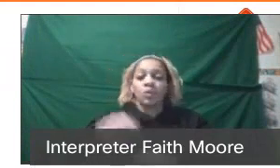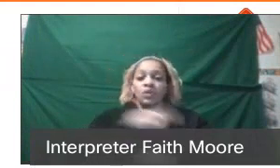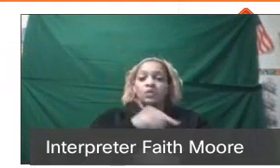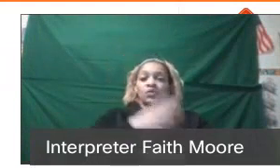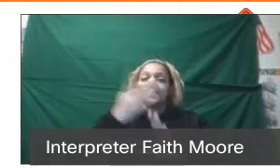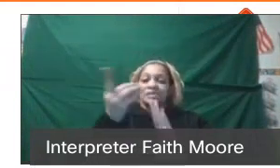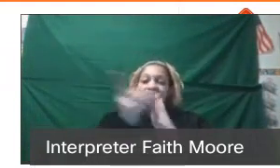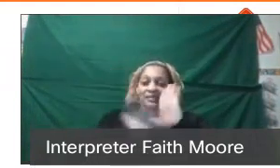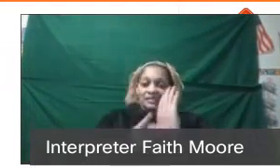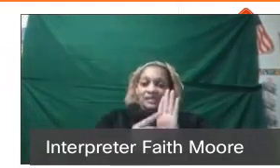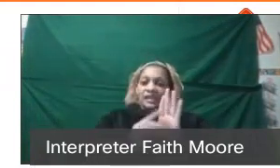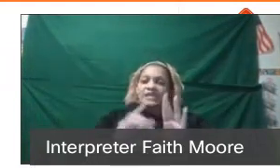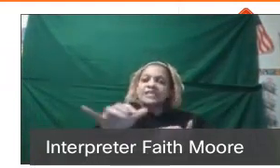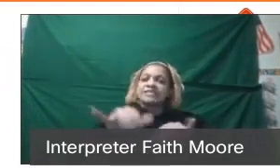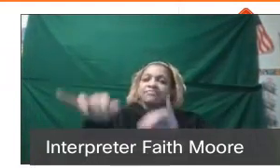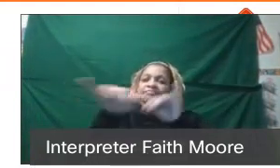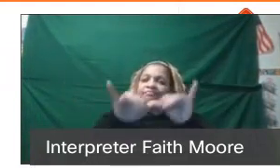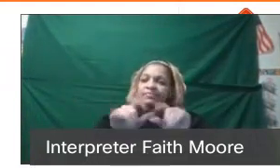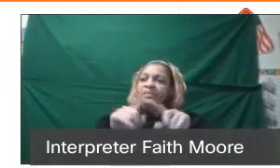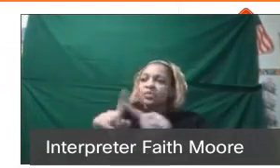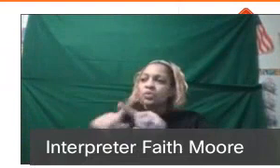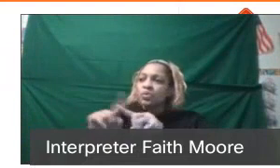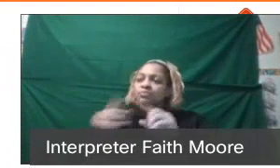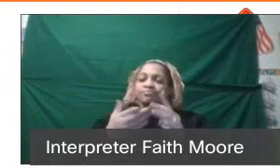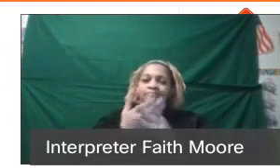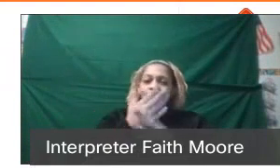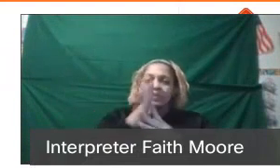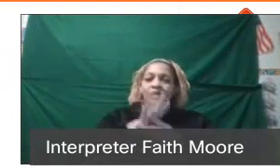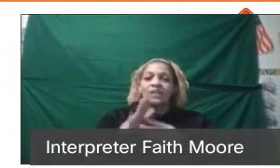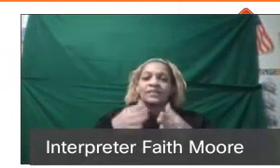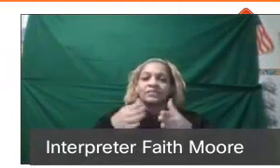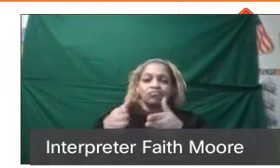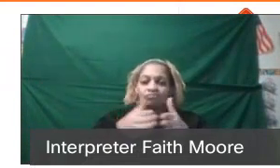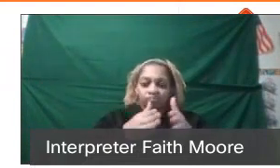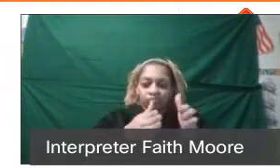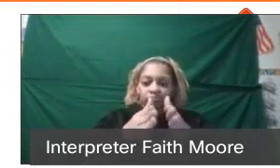And the info to match a calculation had been approved by the.